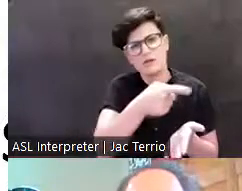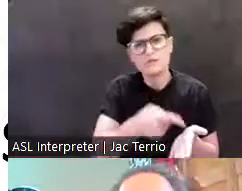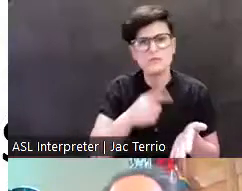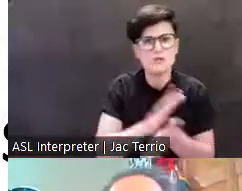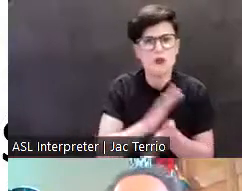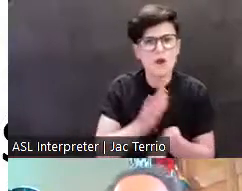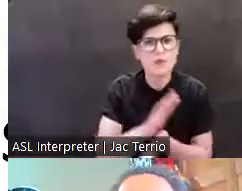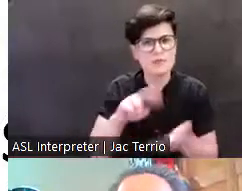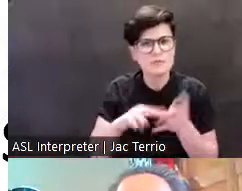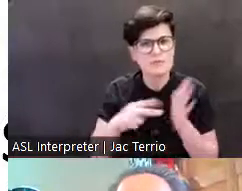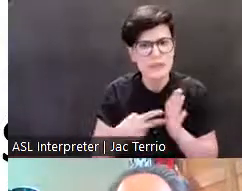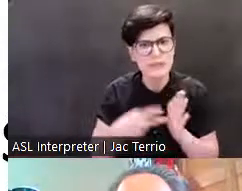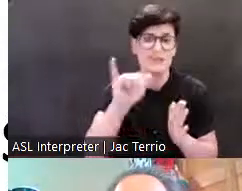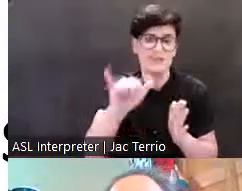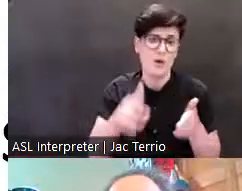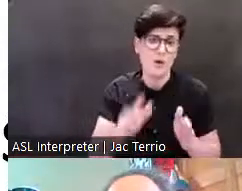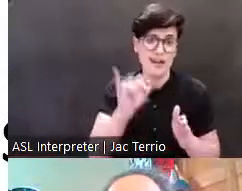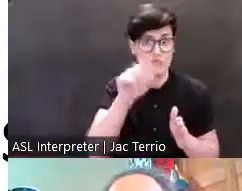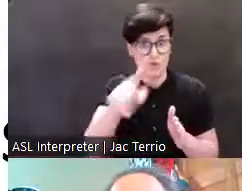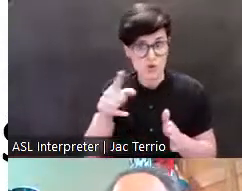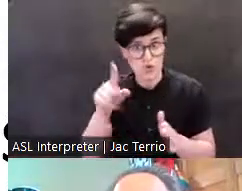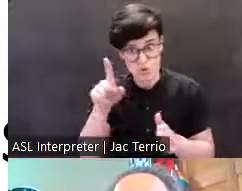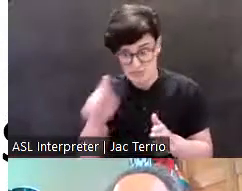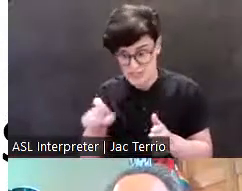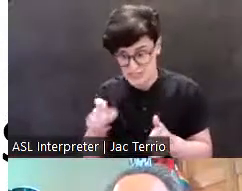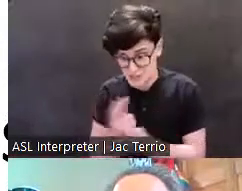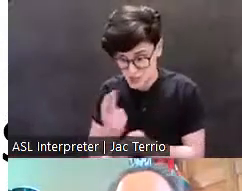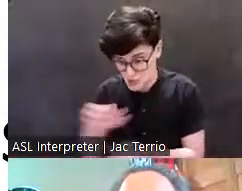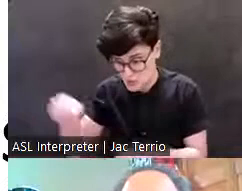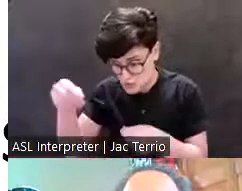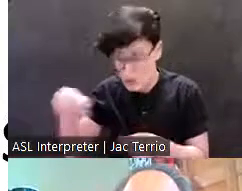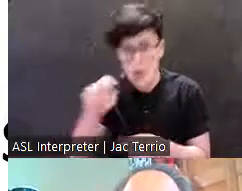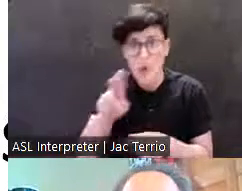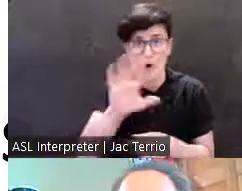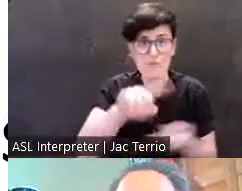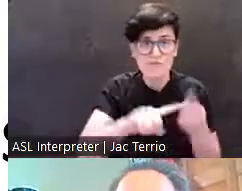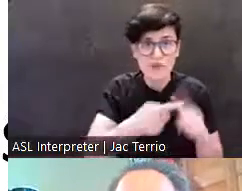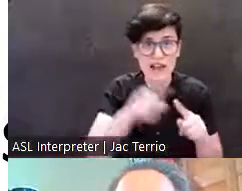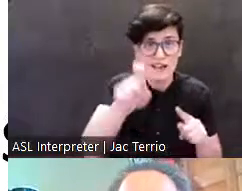you know comes across them, you will know what they are and you will suggest to people